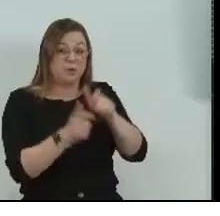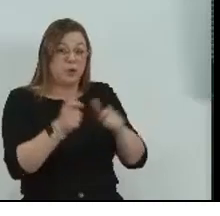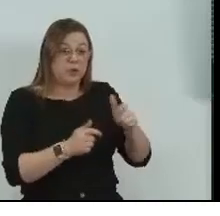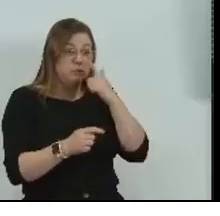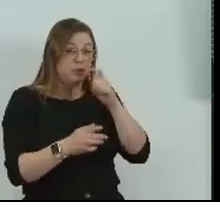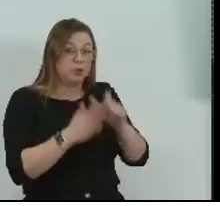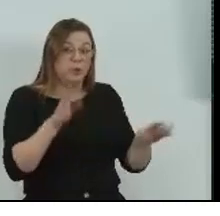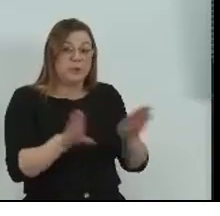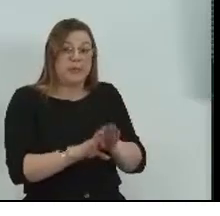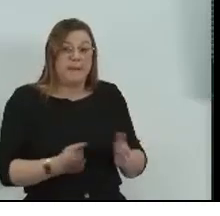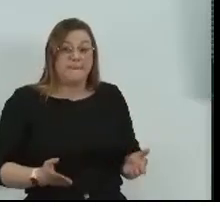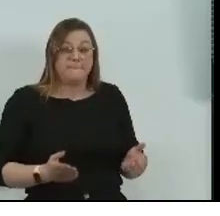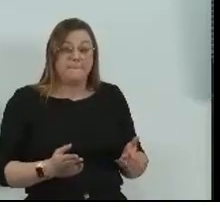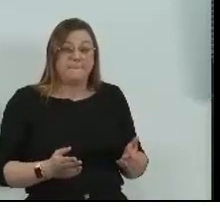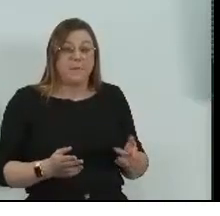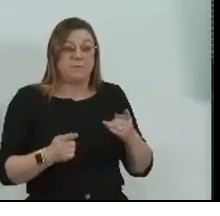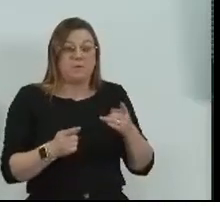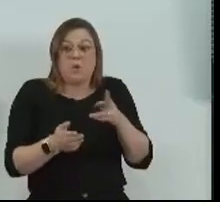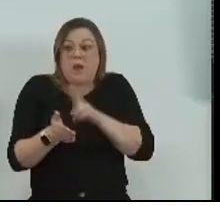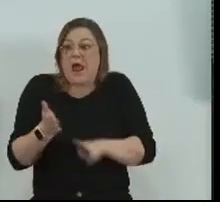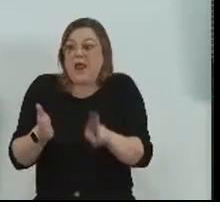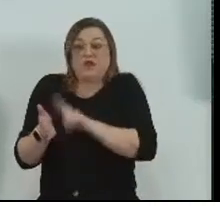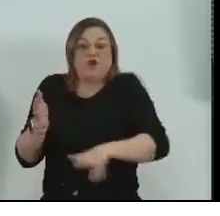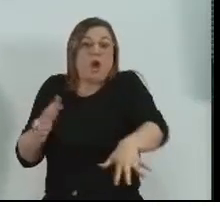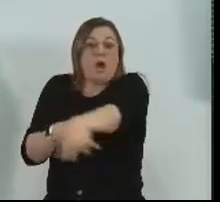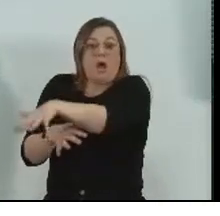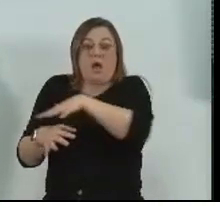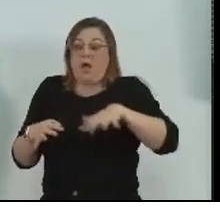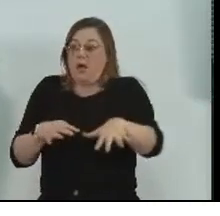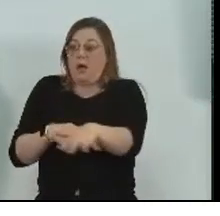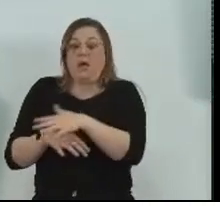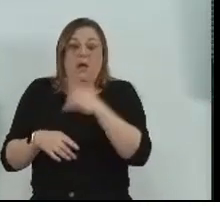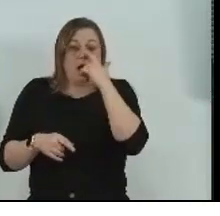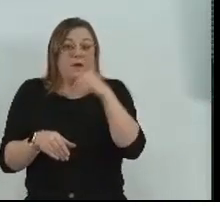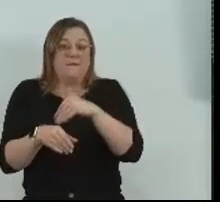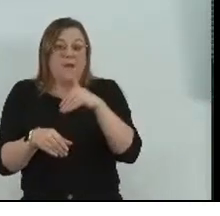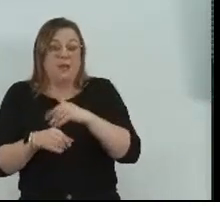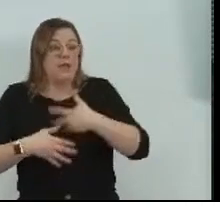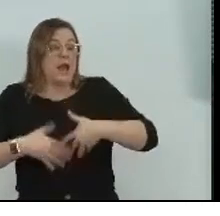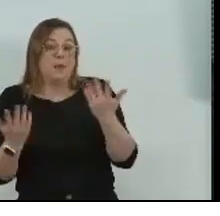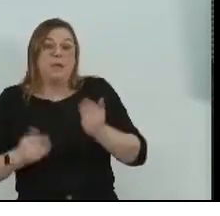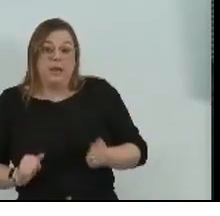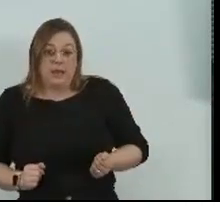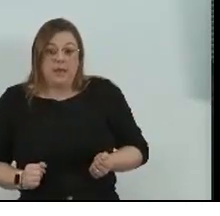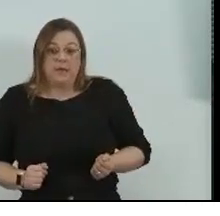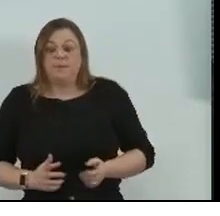You know, the fundamental forces of nature in that campaign.